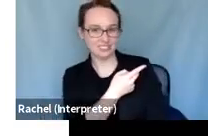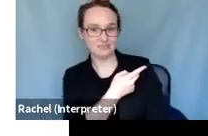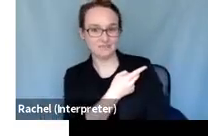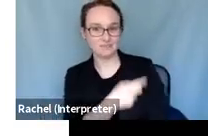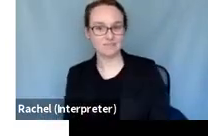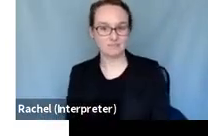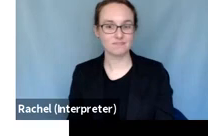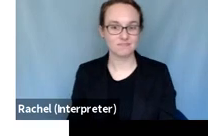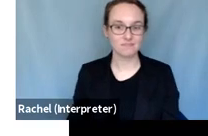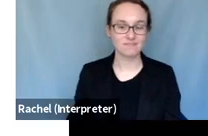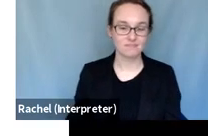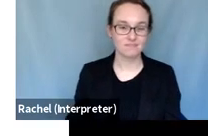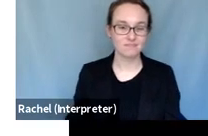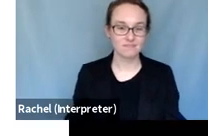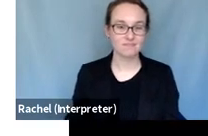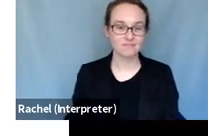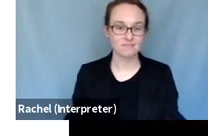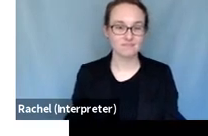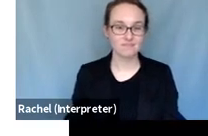Sage Talbot: Your profile will be ready to go.